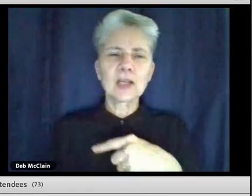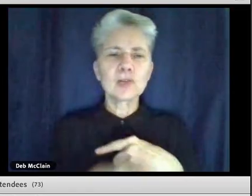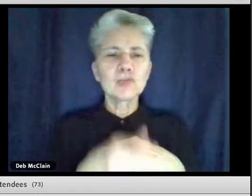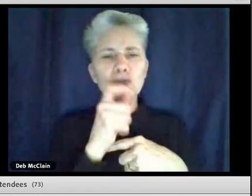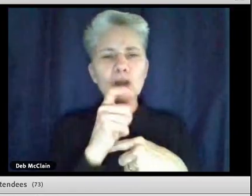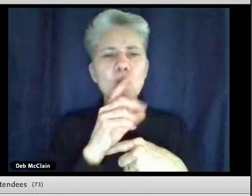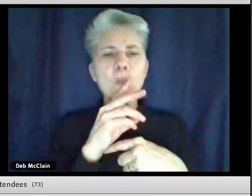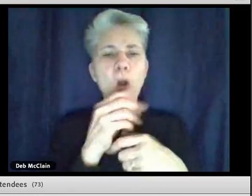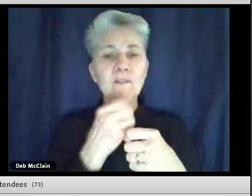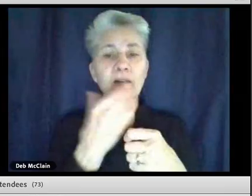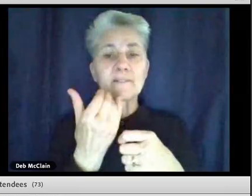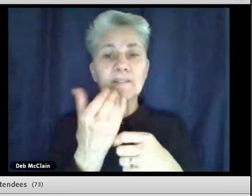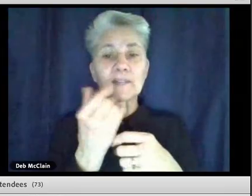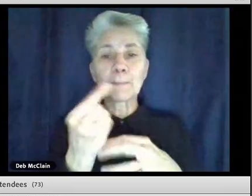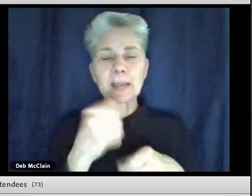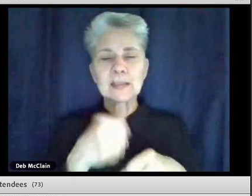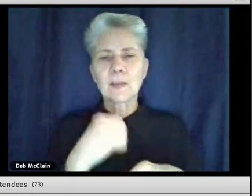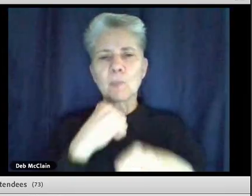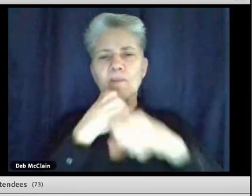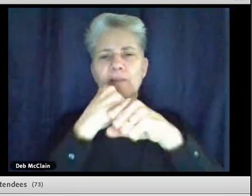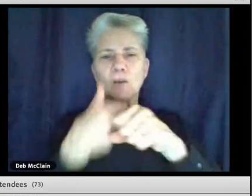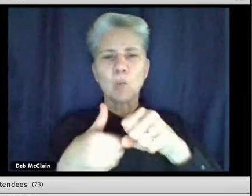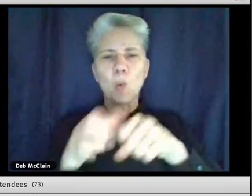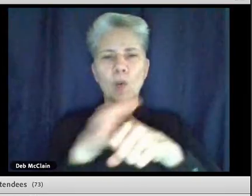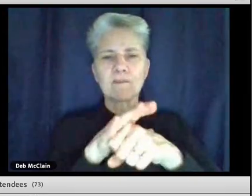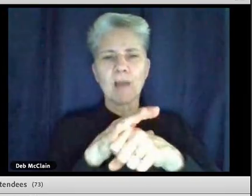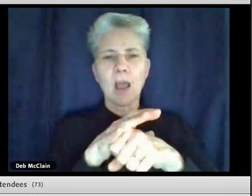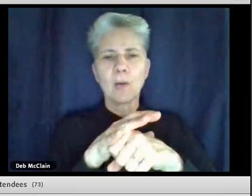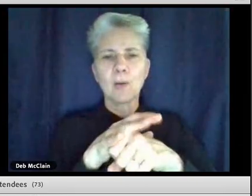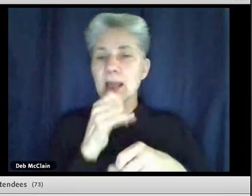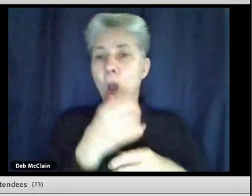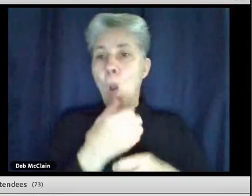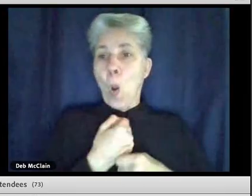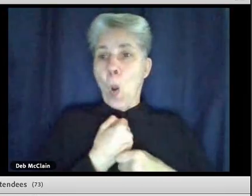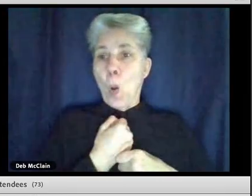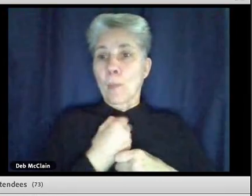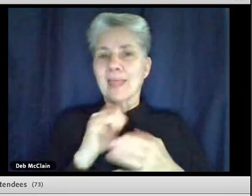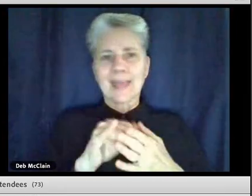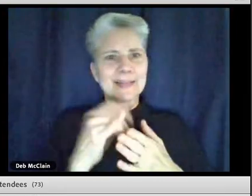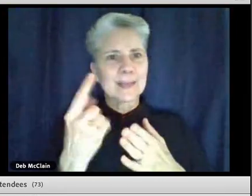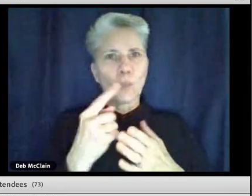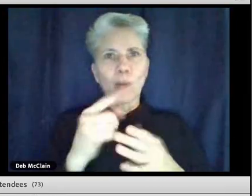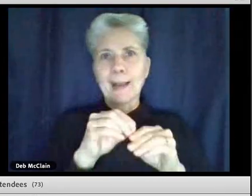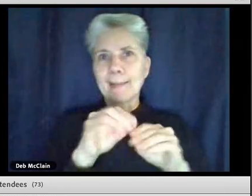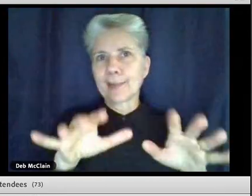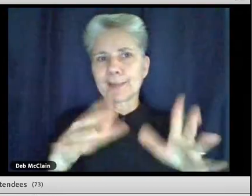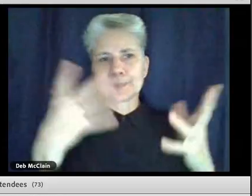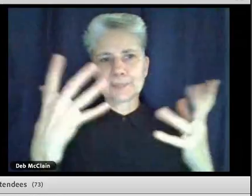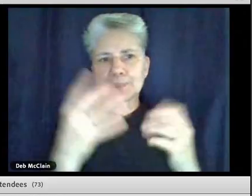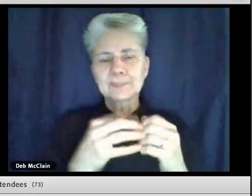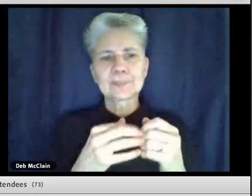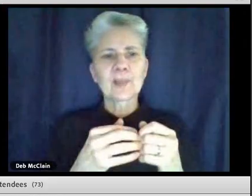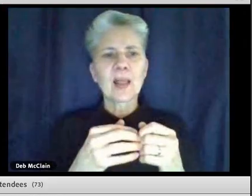Prevent a Coronavirus Infection?" "No, Holding Your Breath," again, that's out there somewhere. So these are all false.